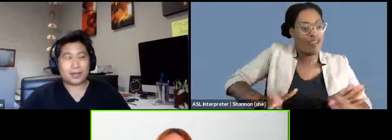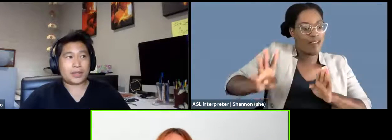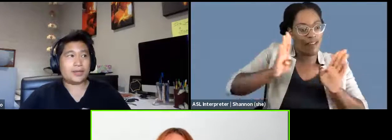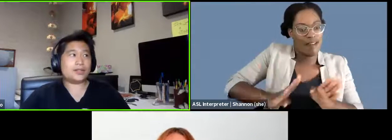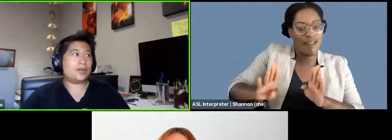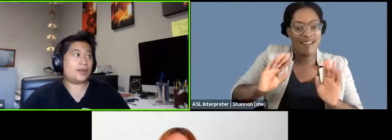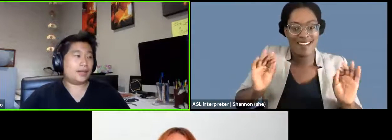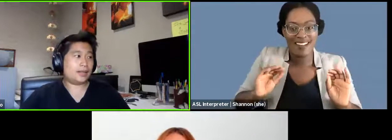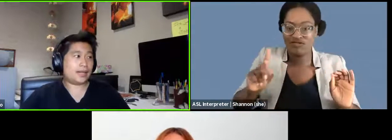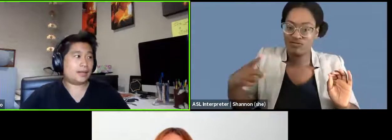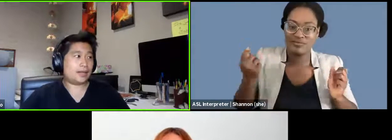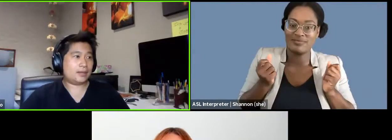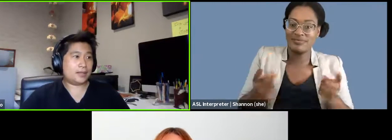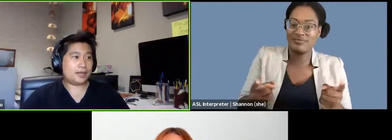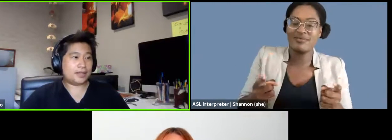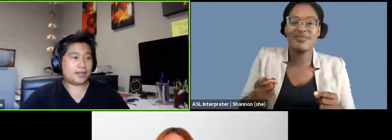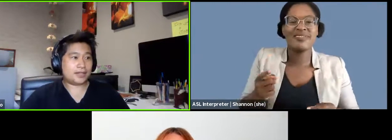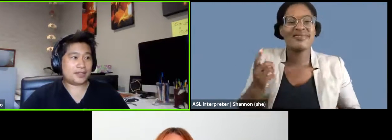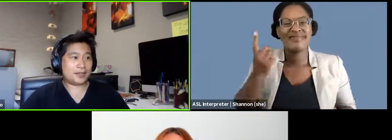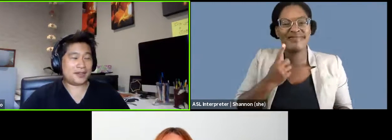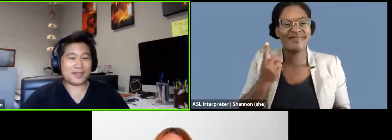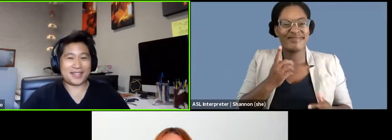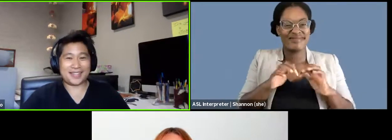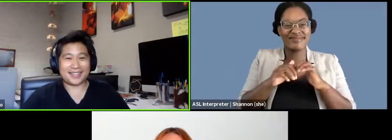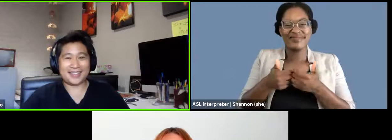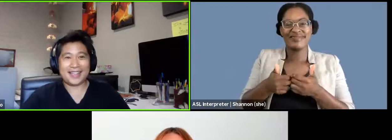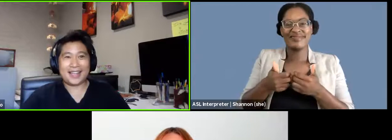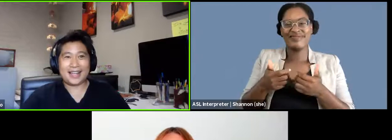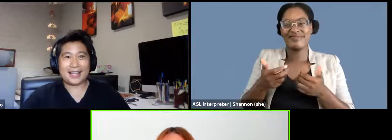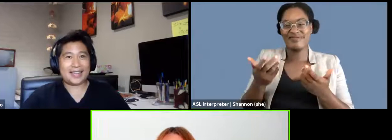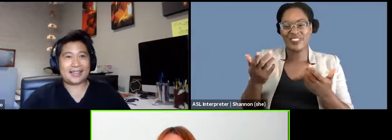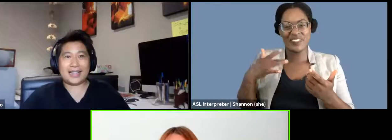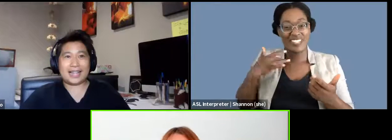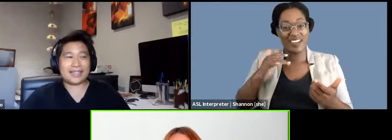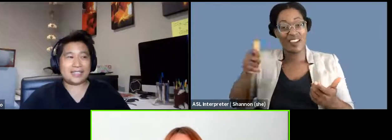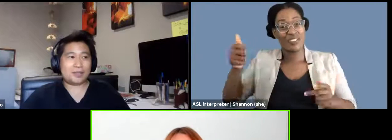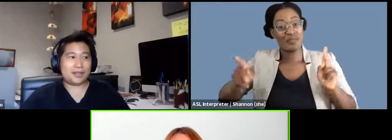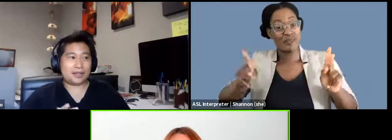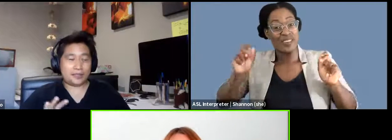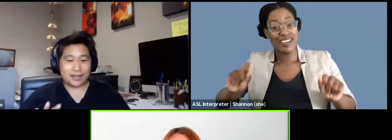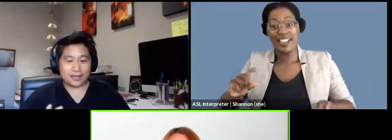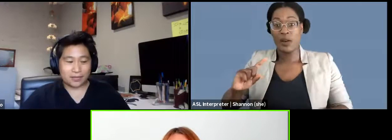TDo: Yeah, there is no way anyone could do this alone I don’t think. Again, I get to be the face